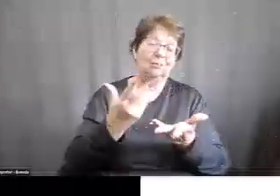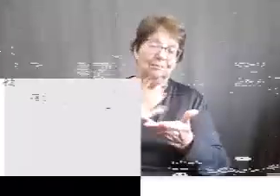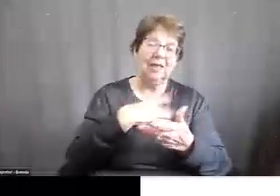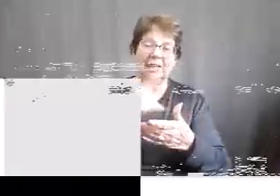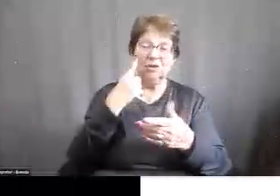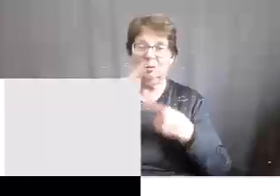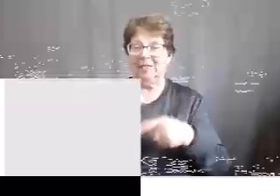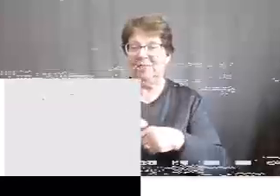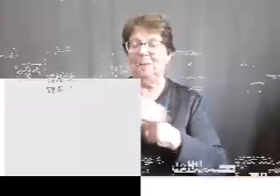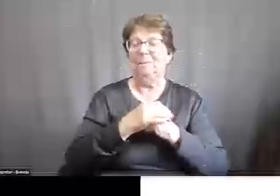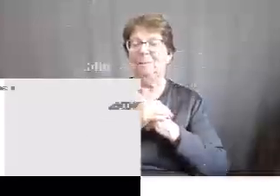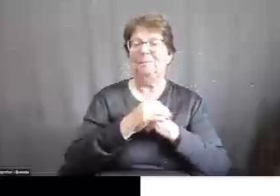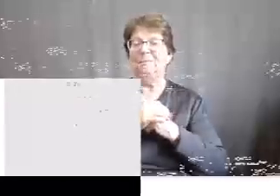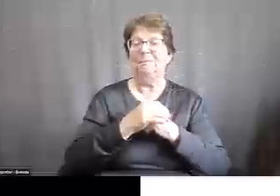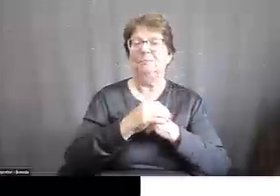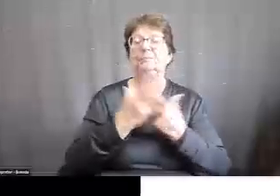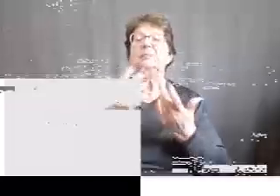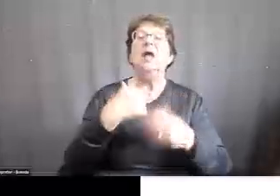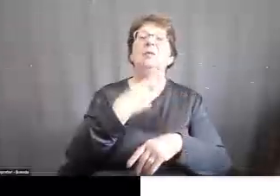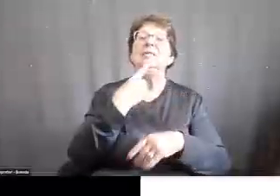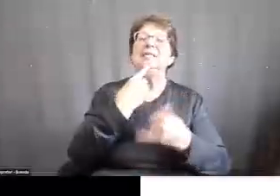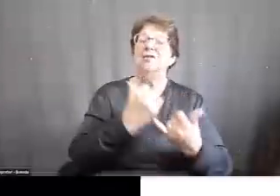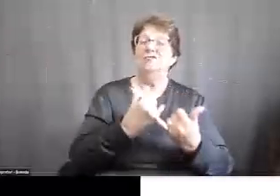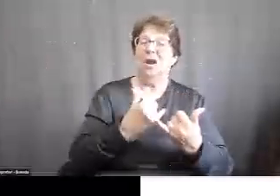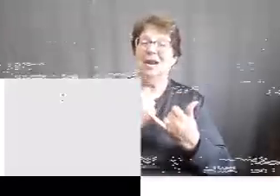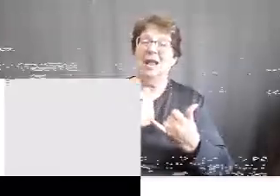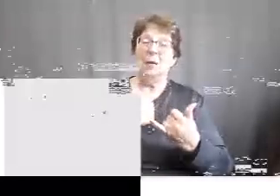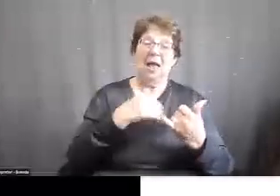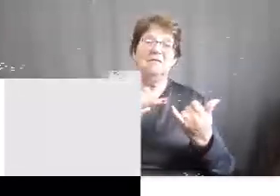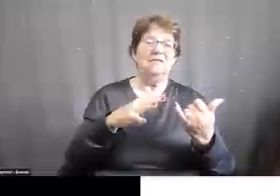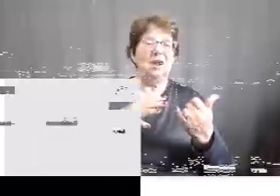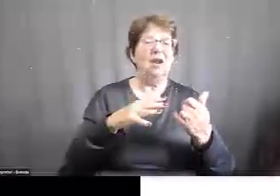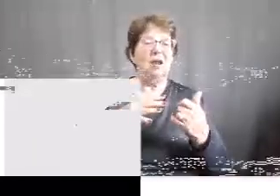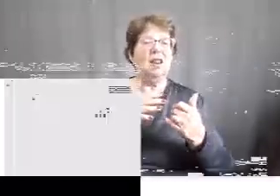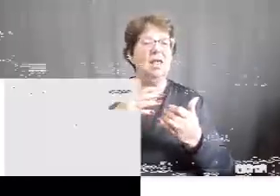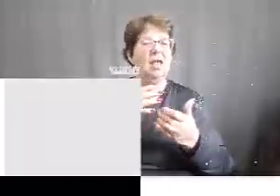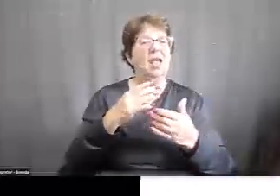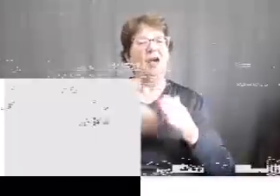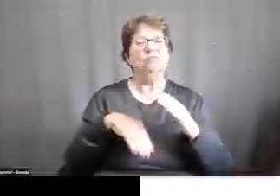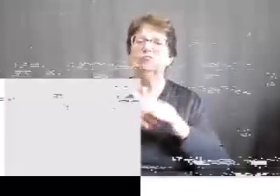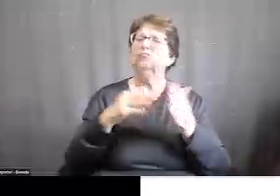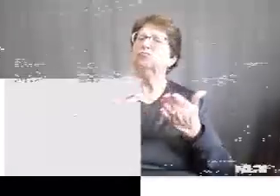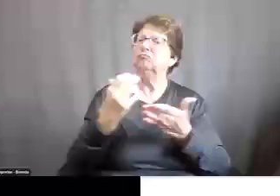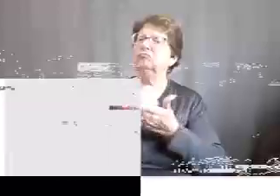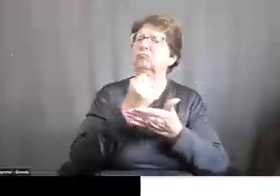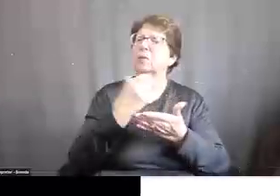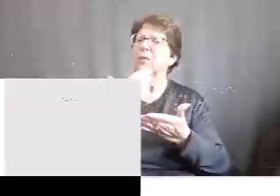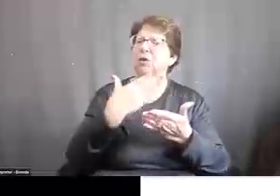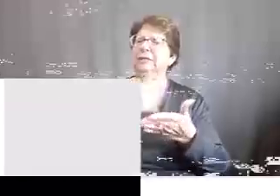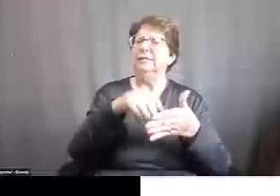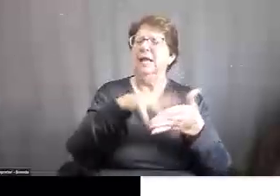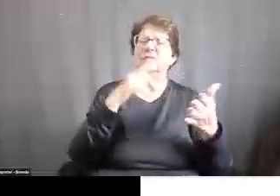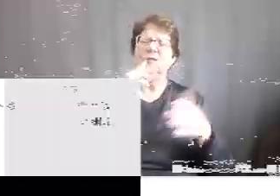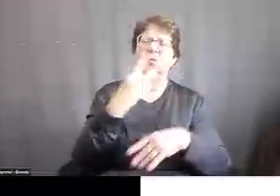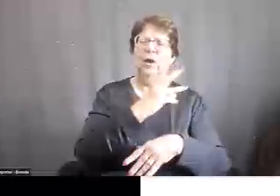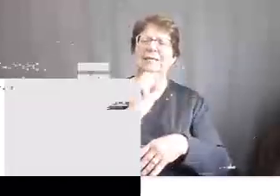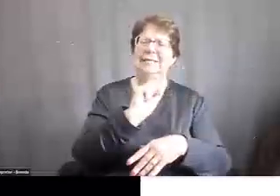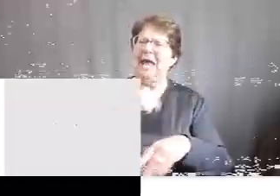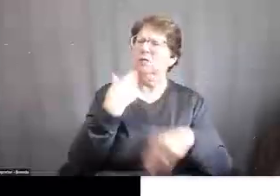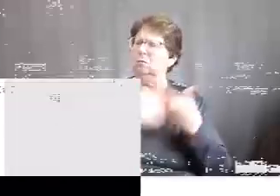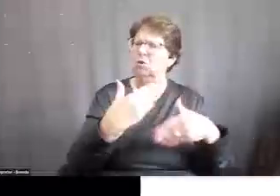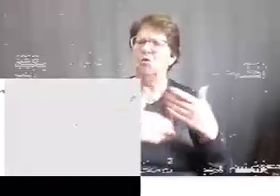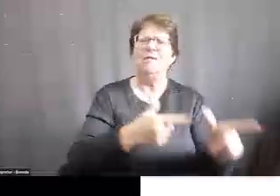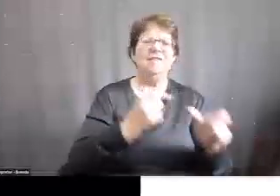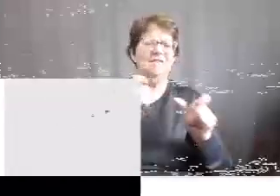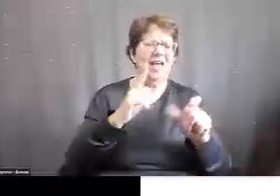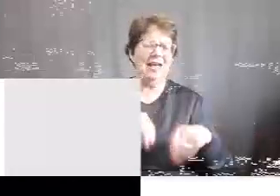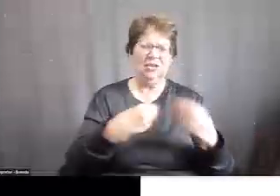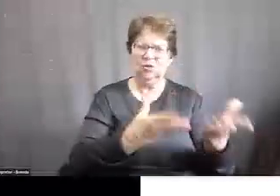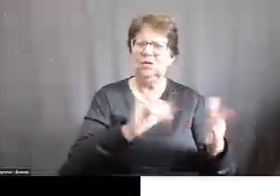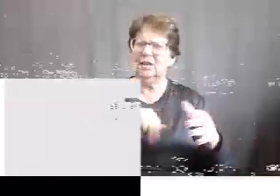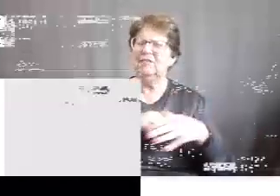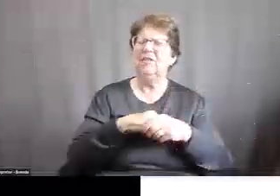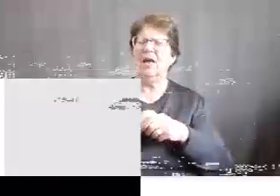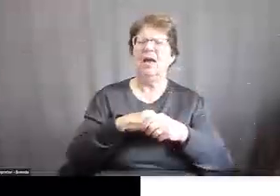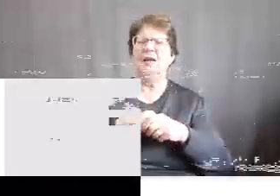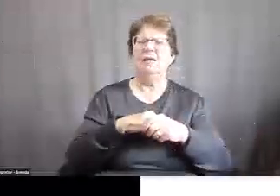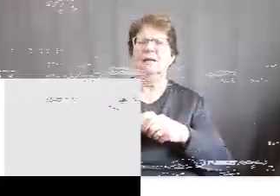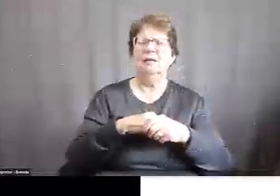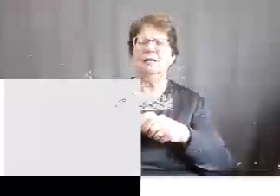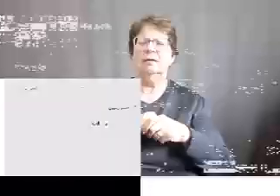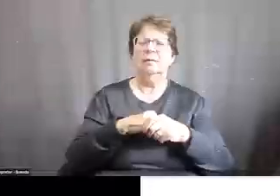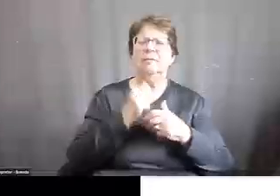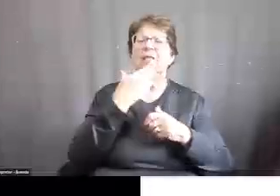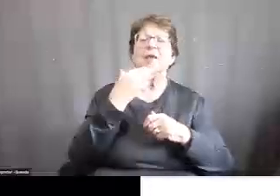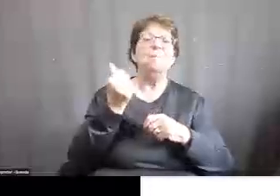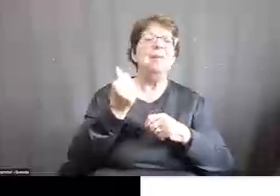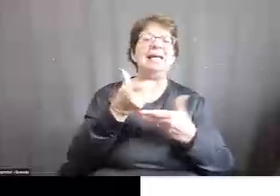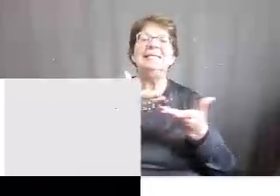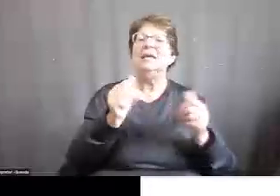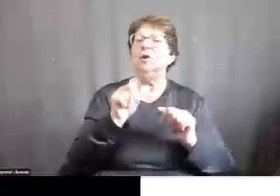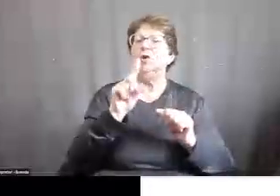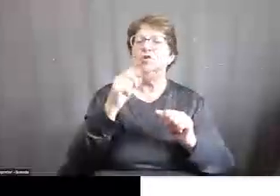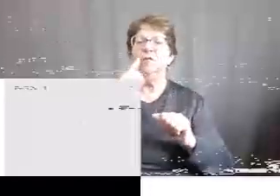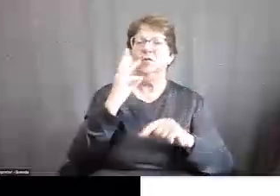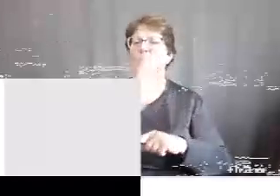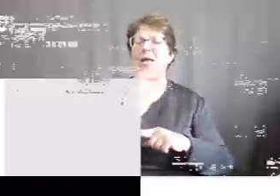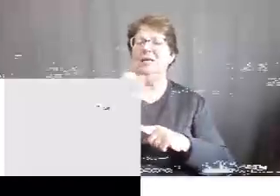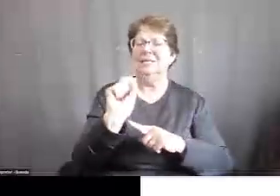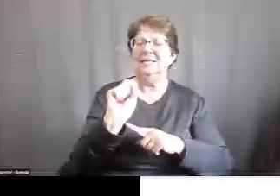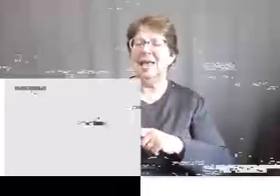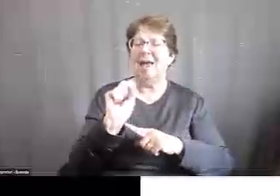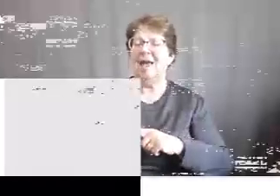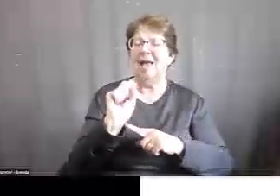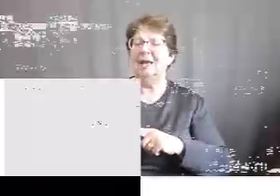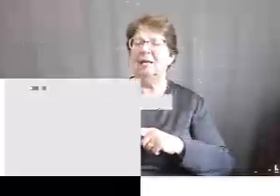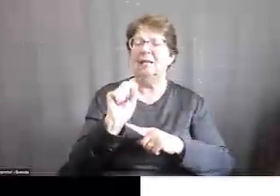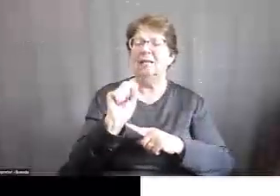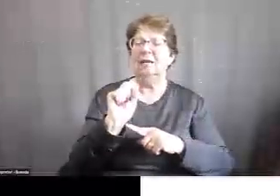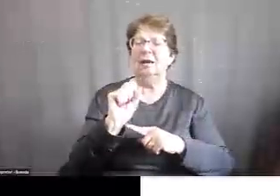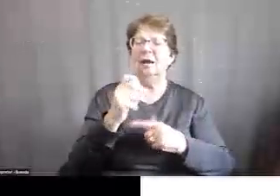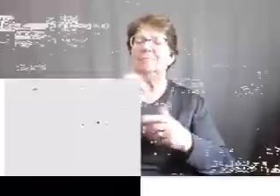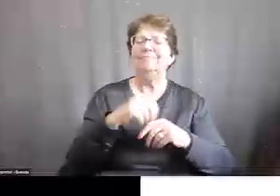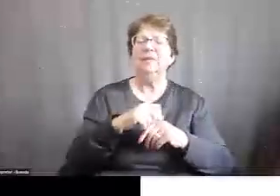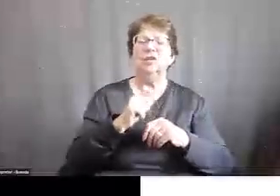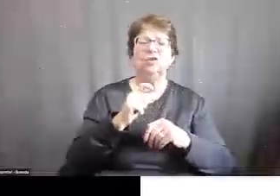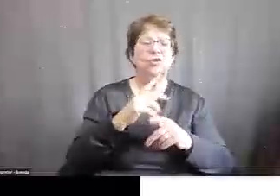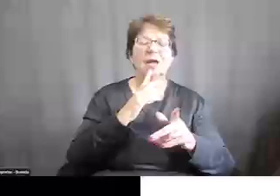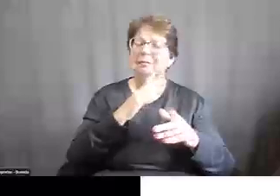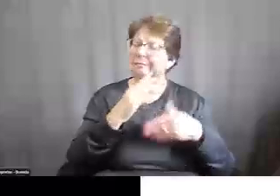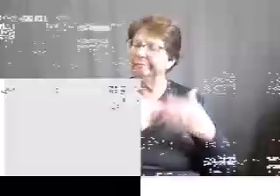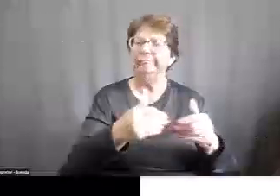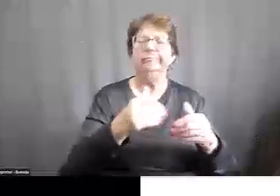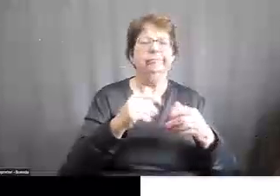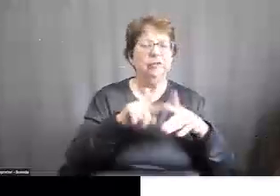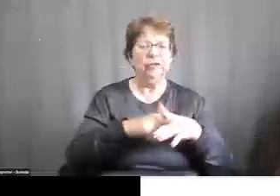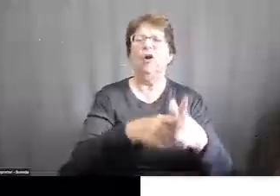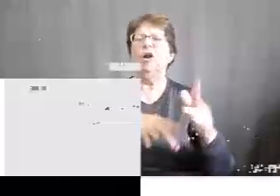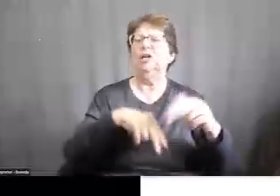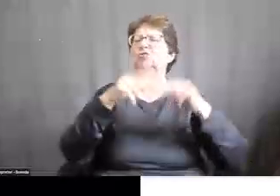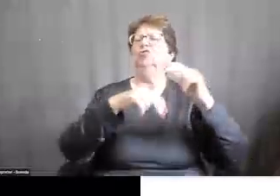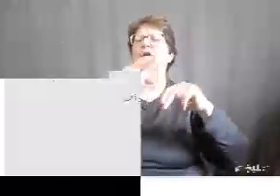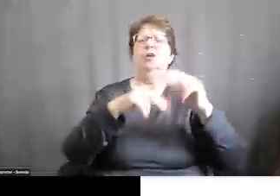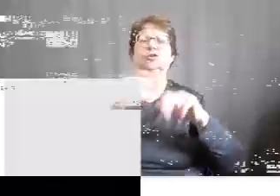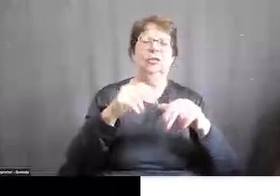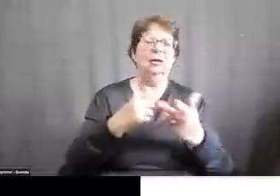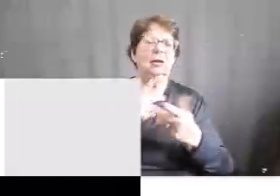Boardroom: I would say right now we have a fairly optimized schedule for West Seattle. It is… we're moving pretty fast to… to deliver it. They've… the best thing we could do for West Seattle to, is just to move it into construction. It's a fairly complex project.